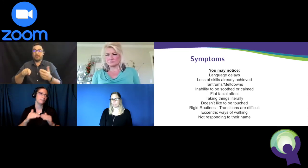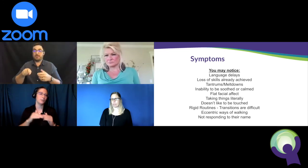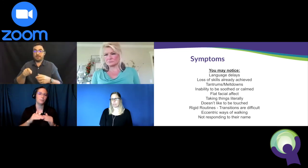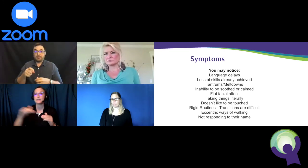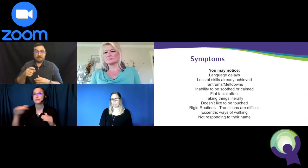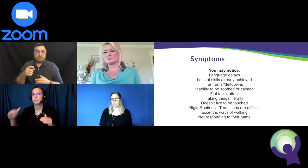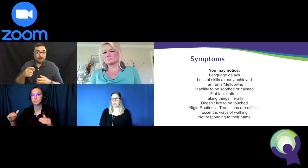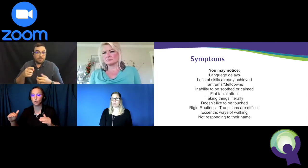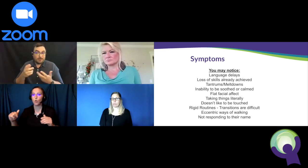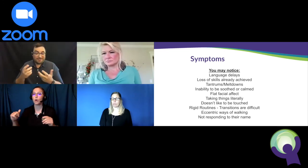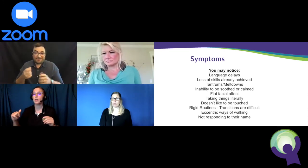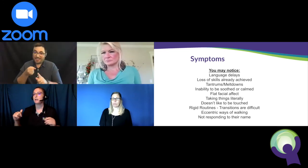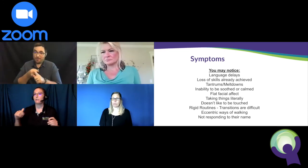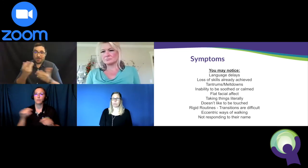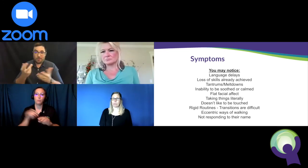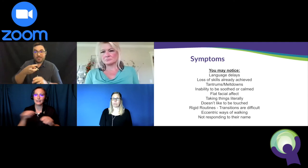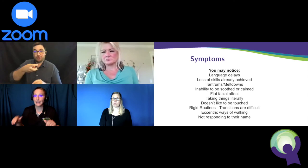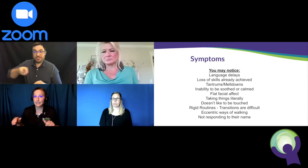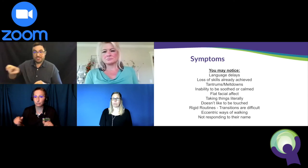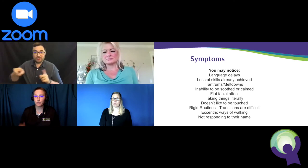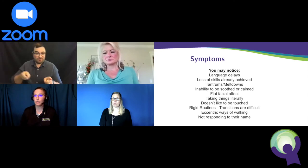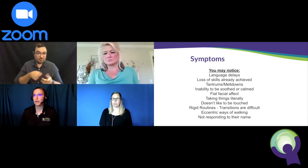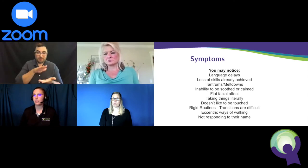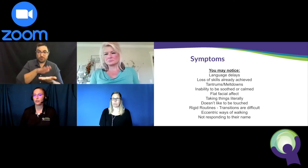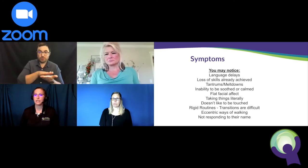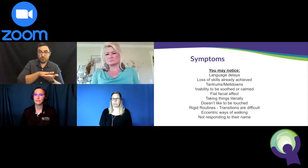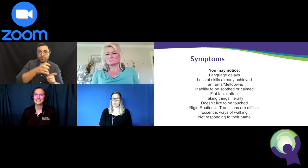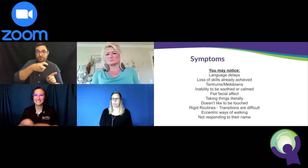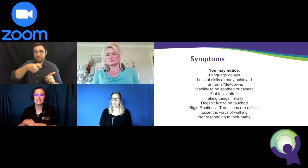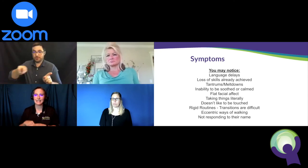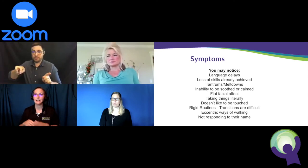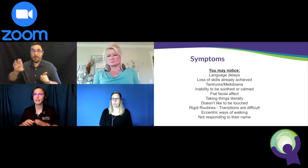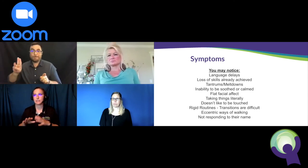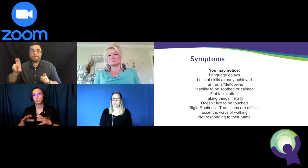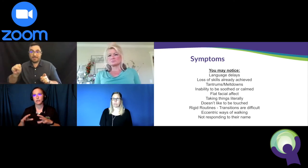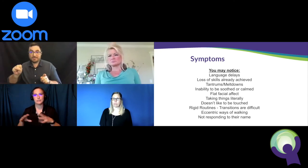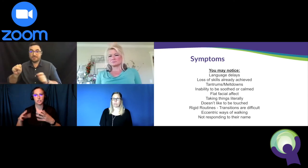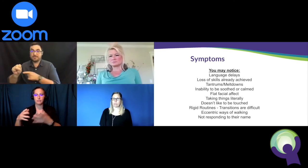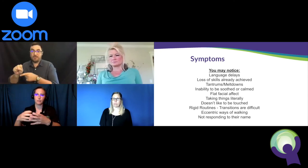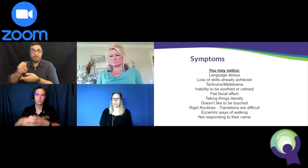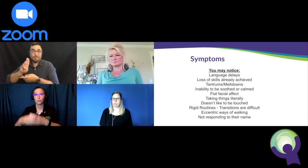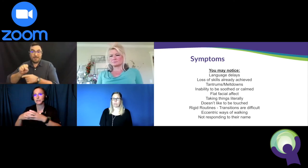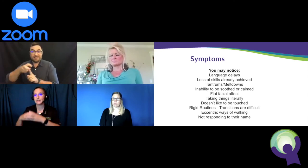from the bus to school, from one classroom to another, even inside the classroom transitioning from story time